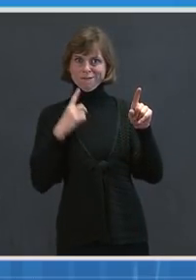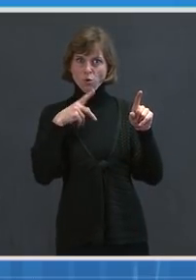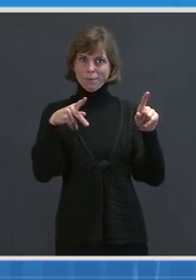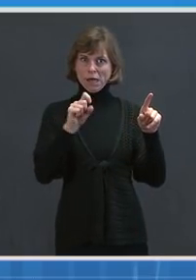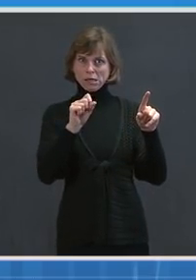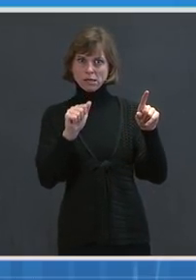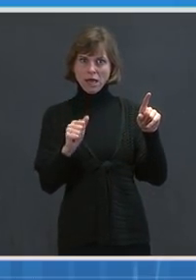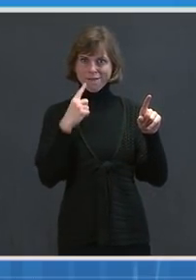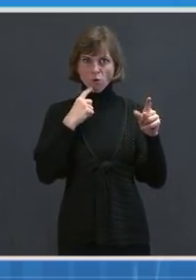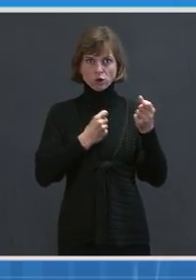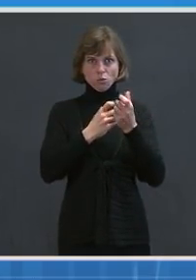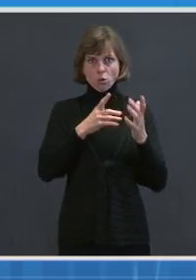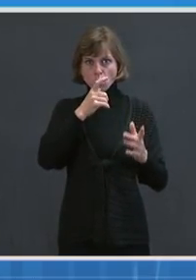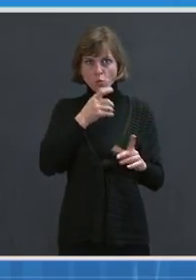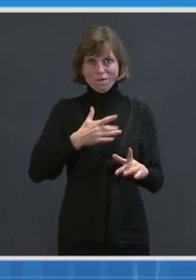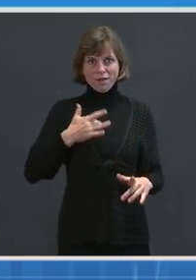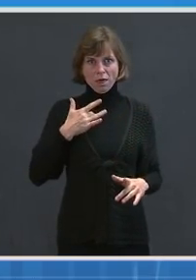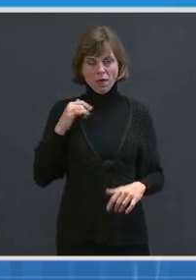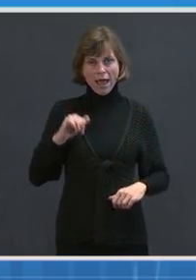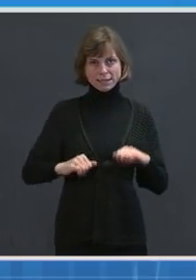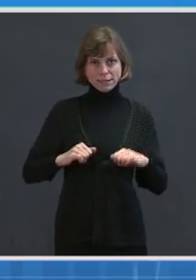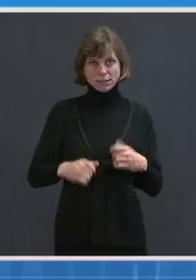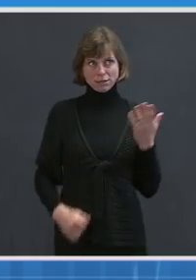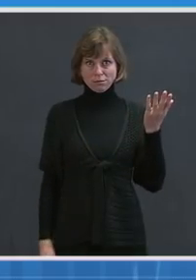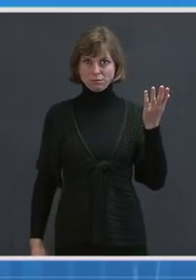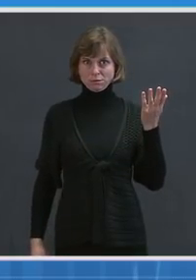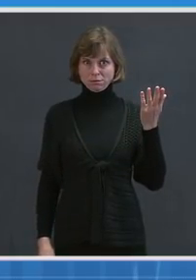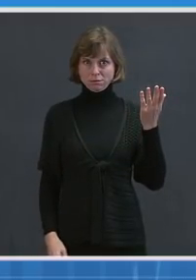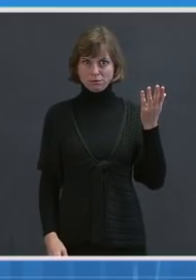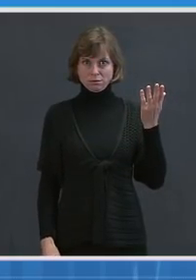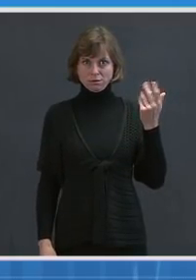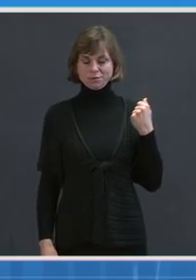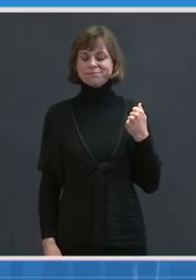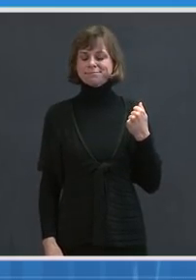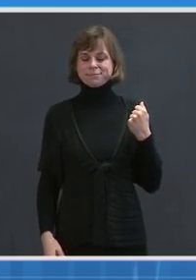who might be experiencing hesitancy. Mr. Slavitt: Well, we're glad that everybody